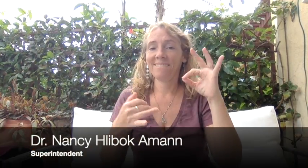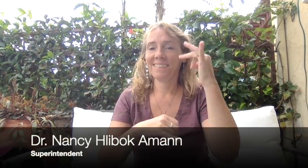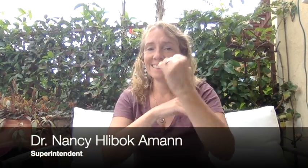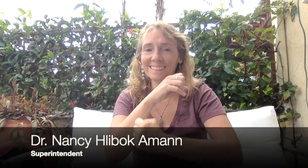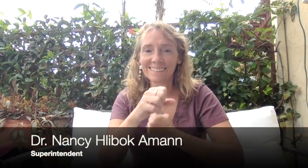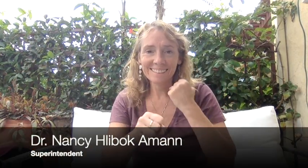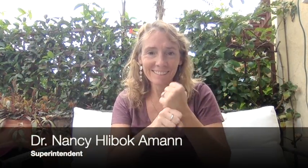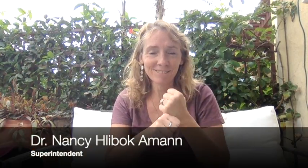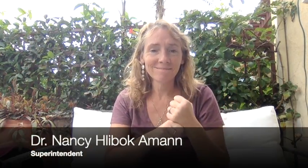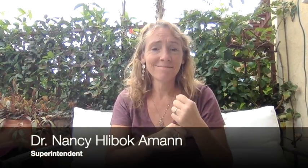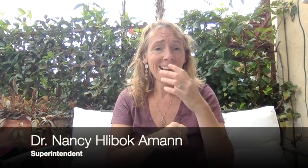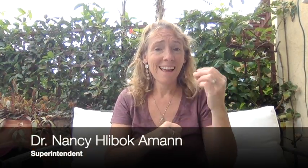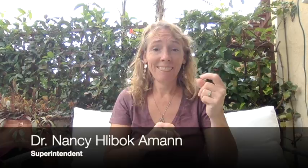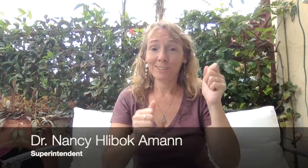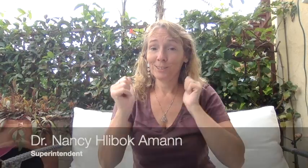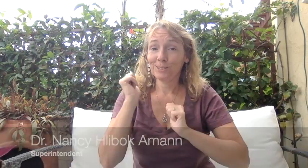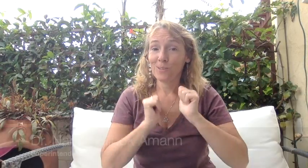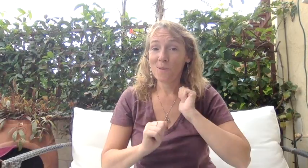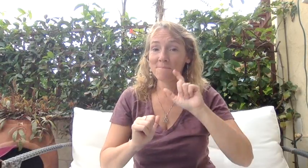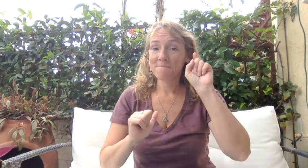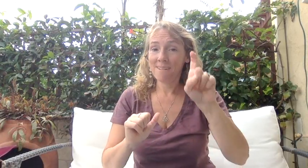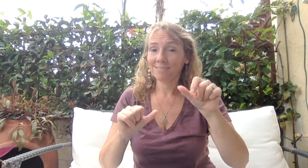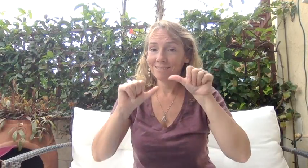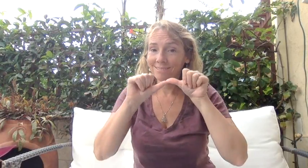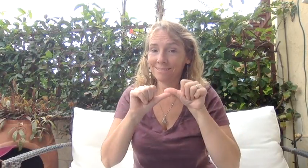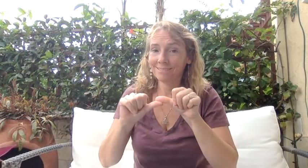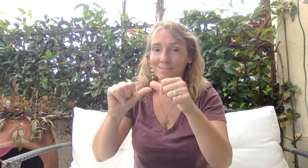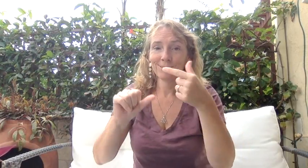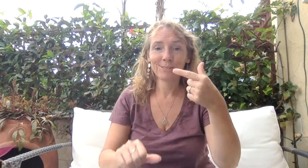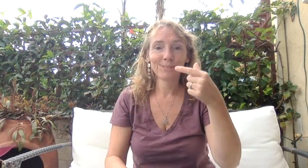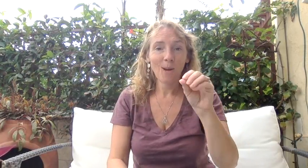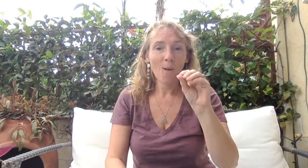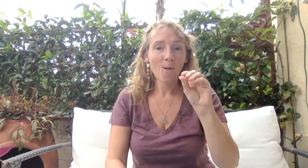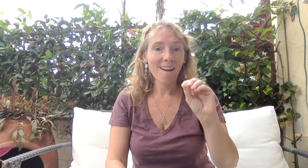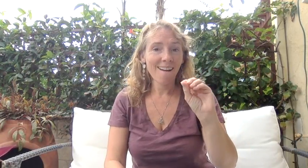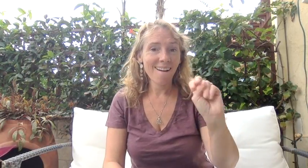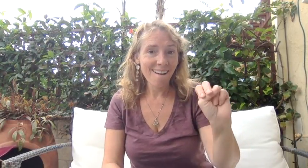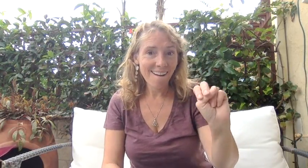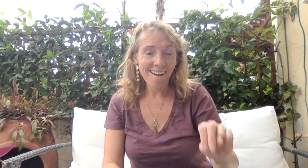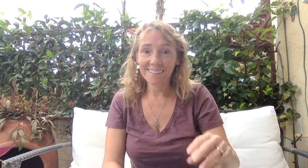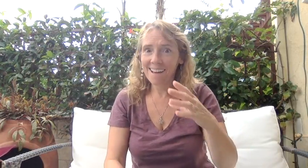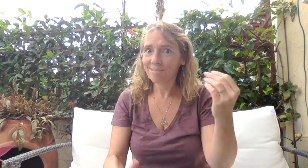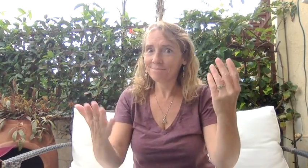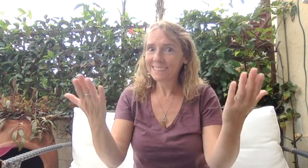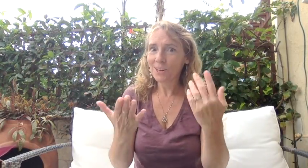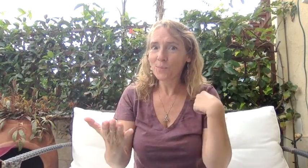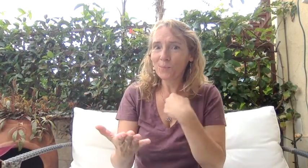school year and this year is no different. The show must go on.